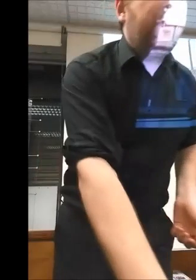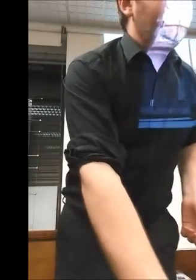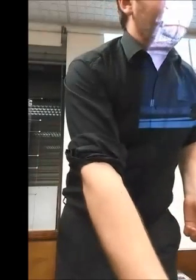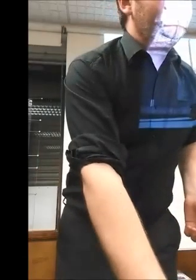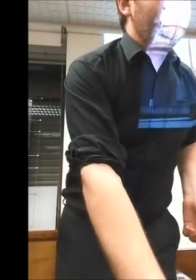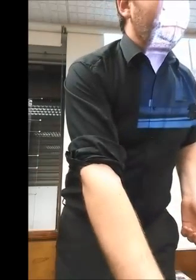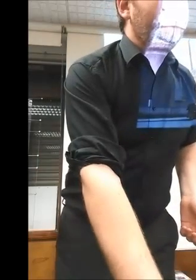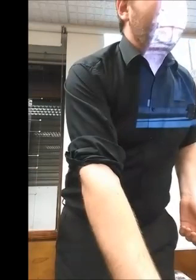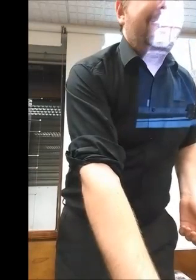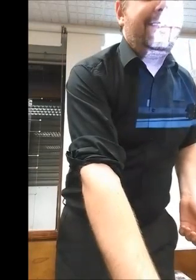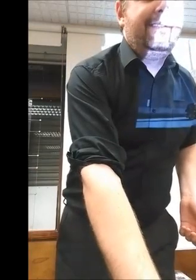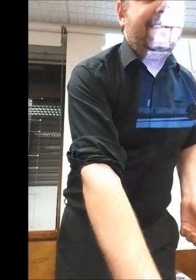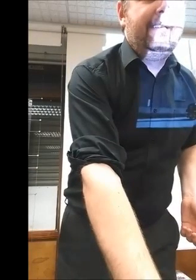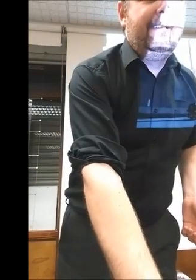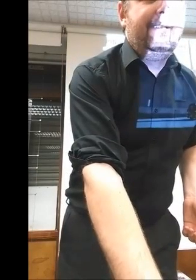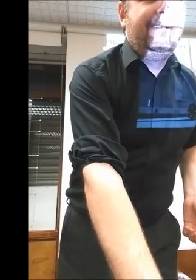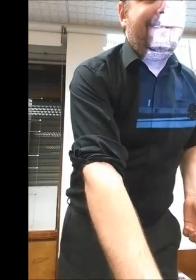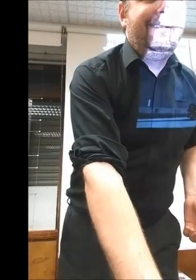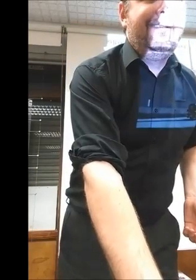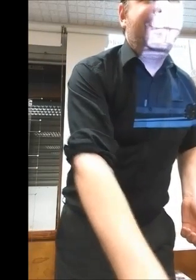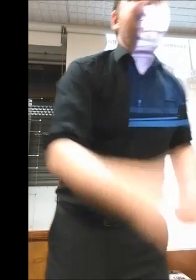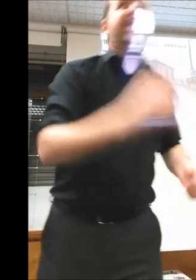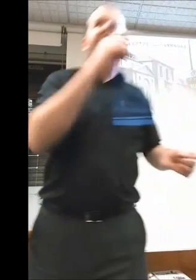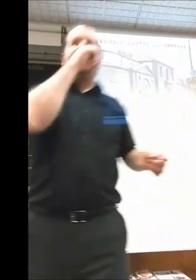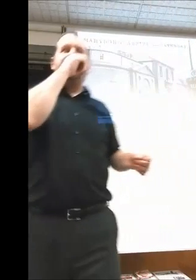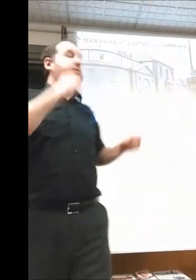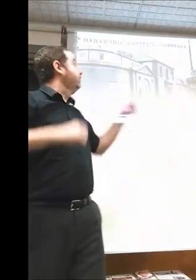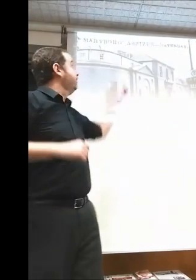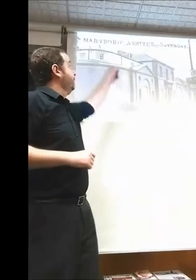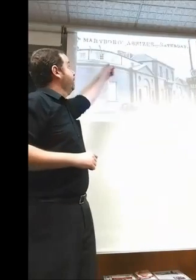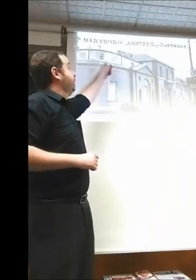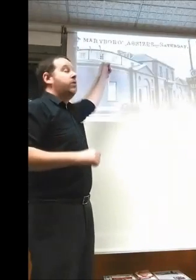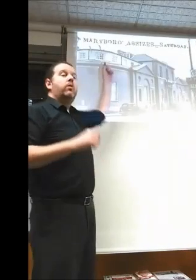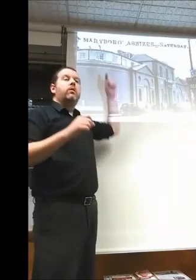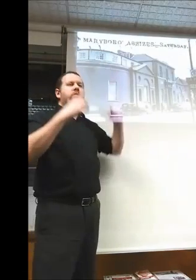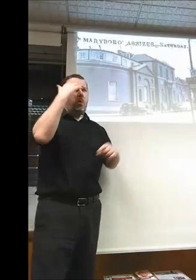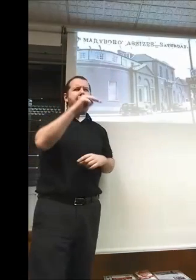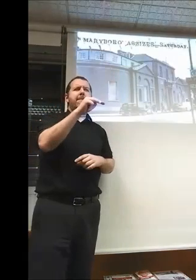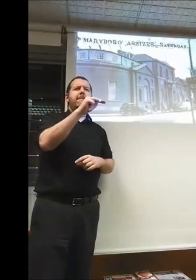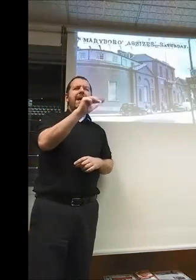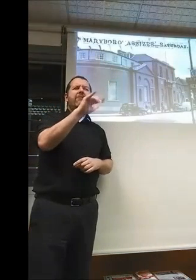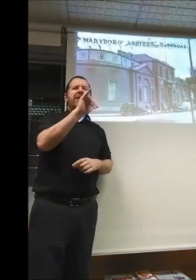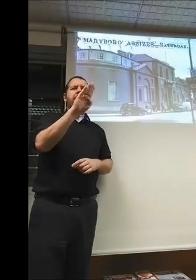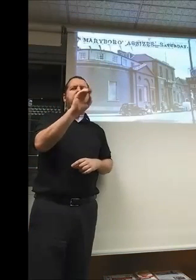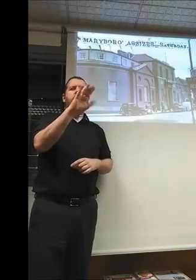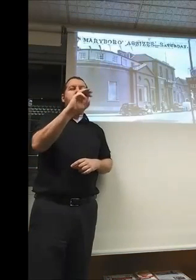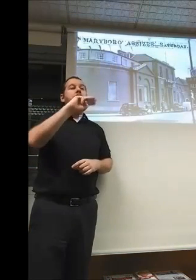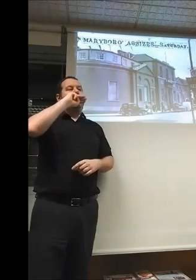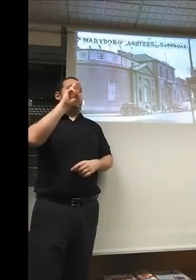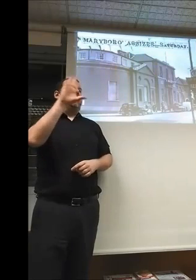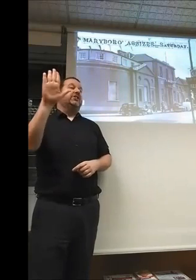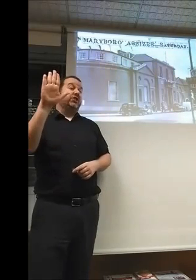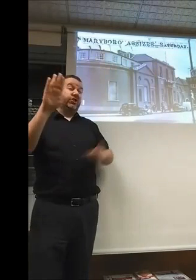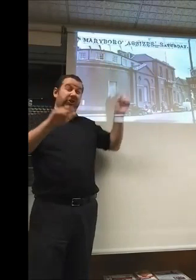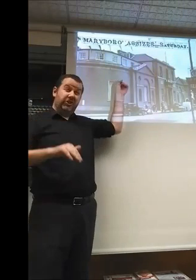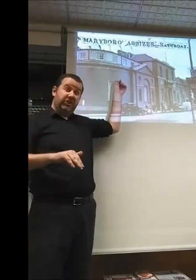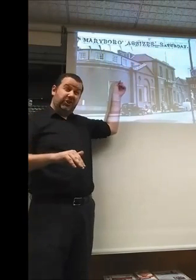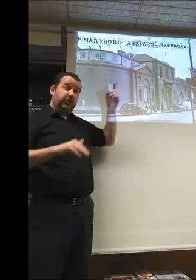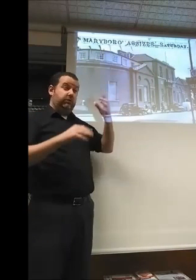they found it.